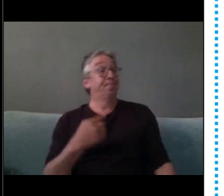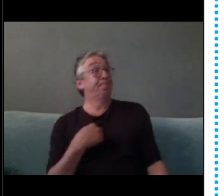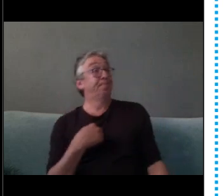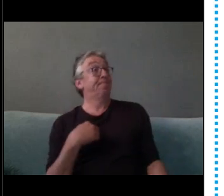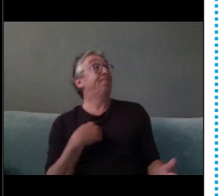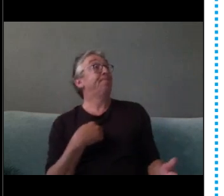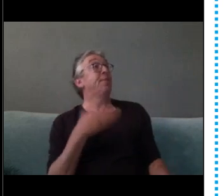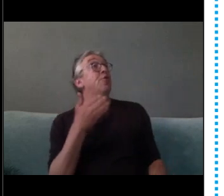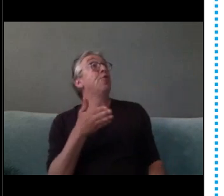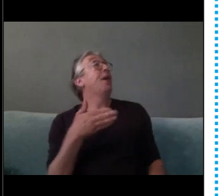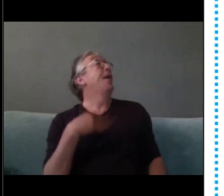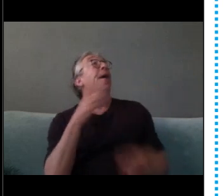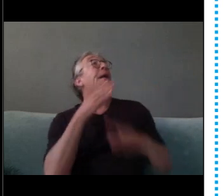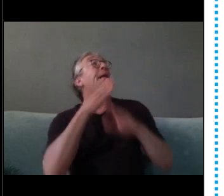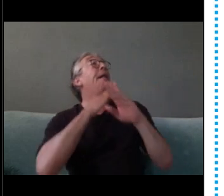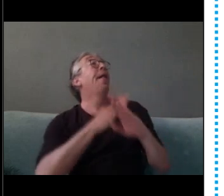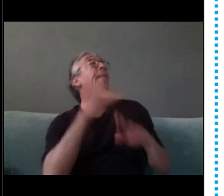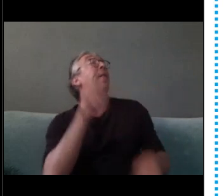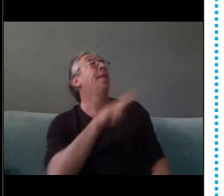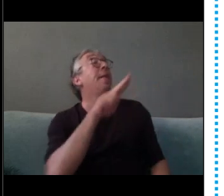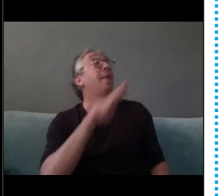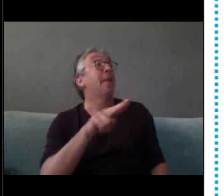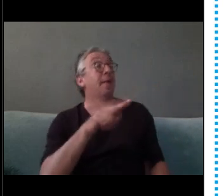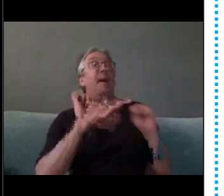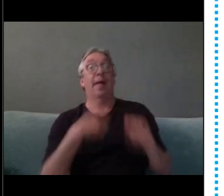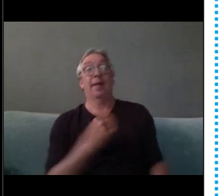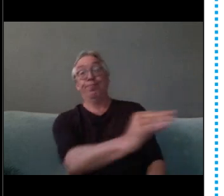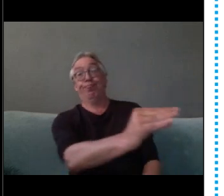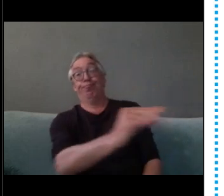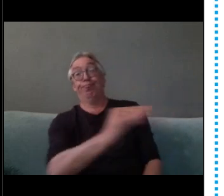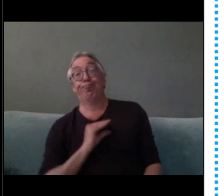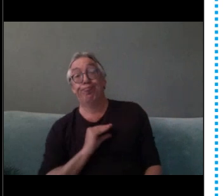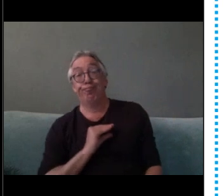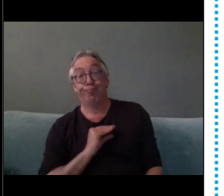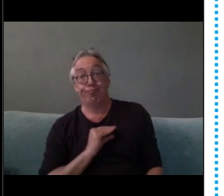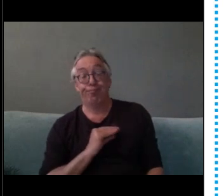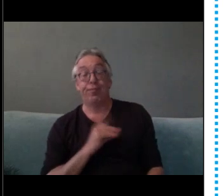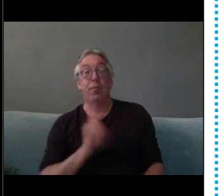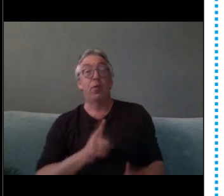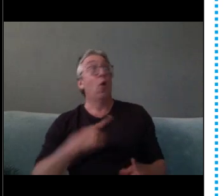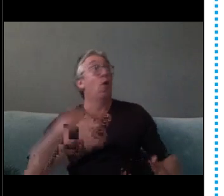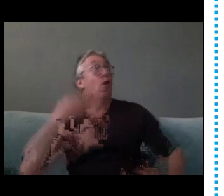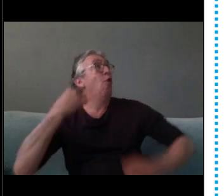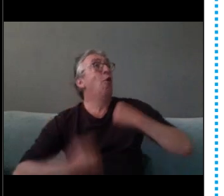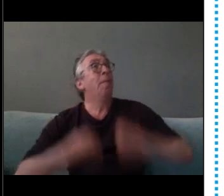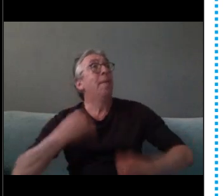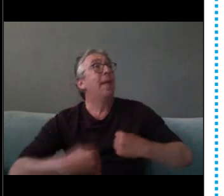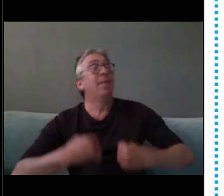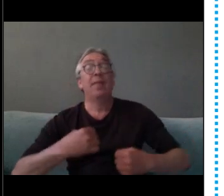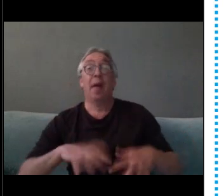and effective complaint mechanisms. So to go to the next slide, we'll talk specifically